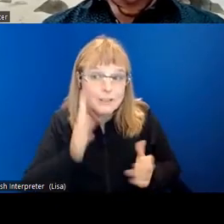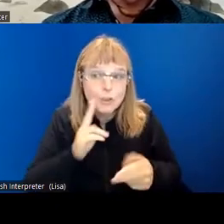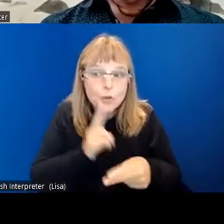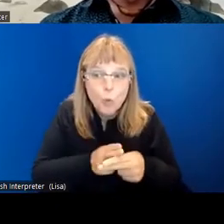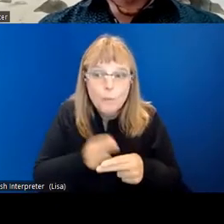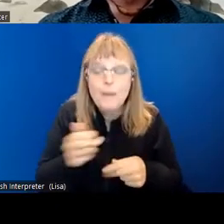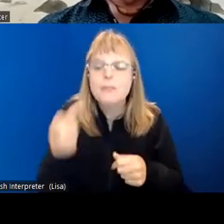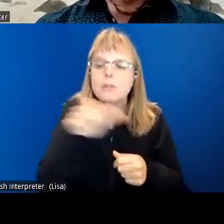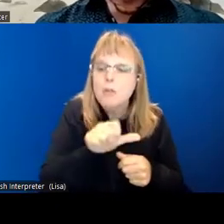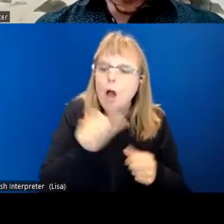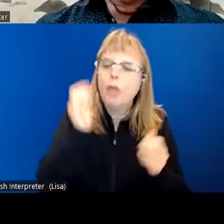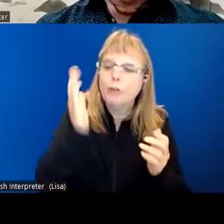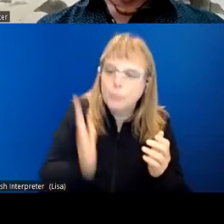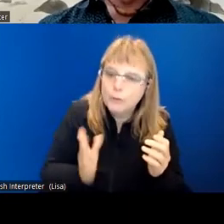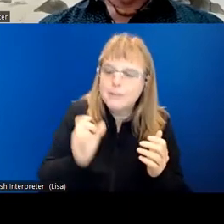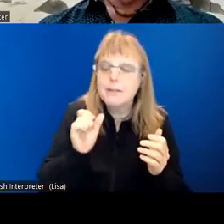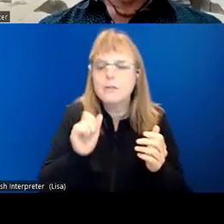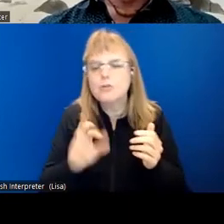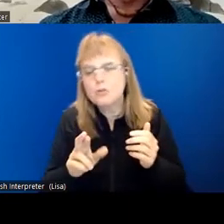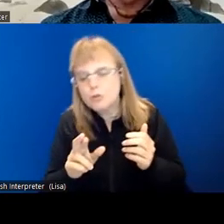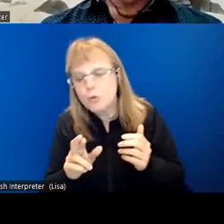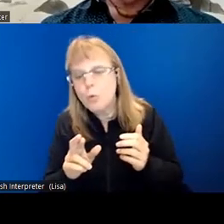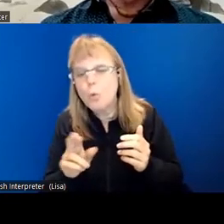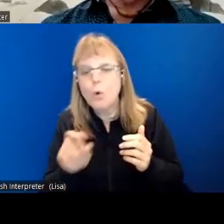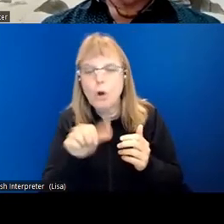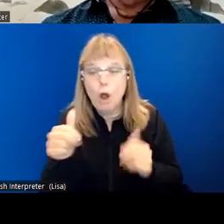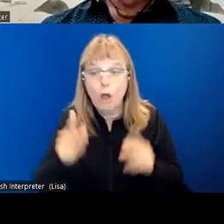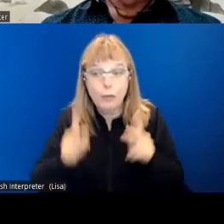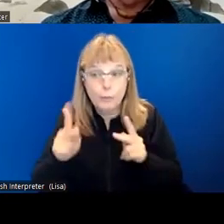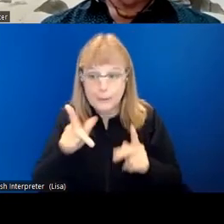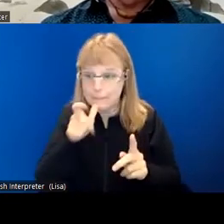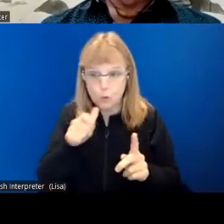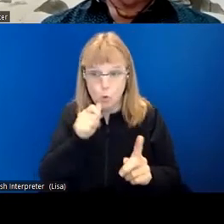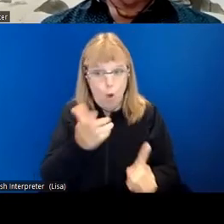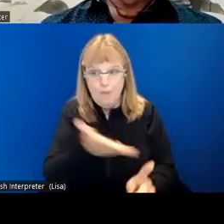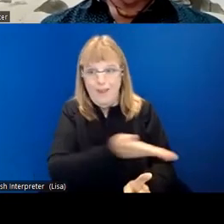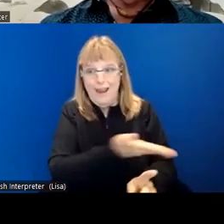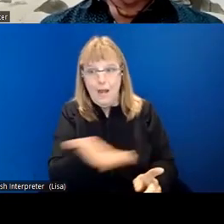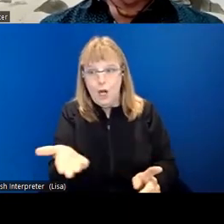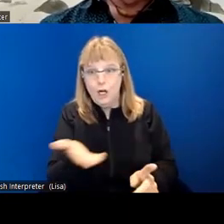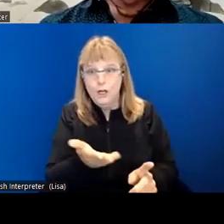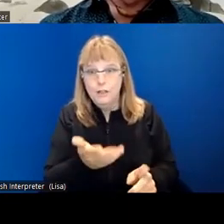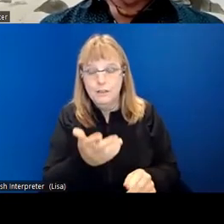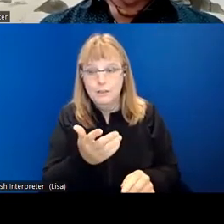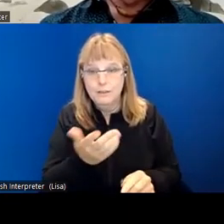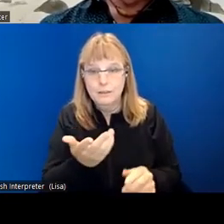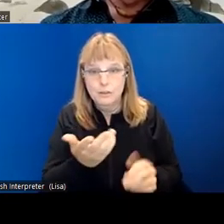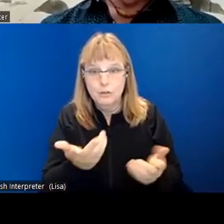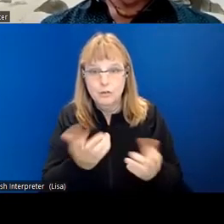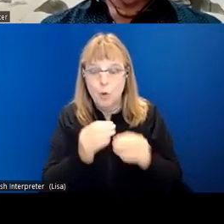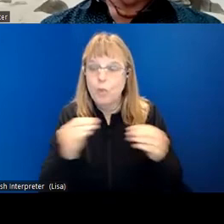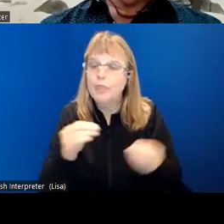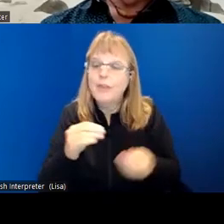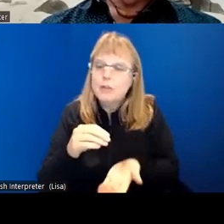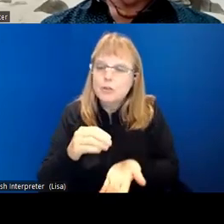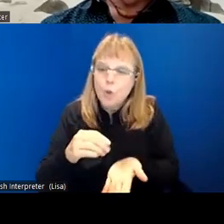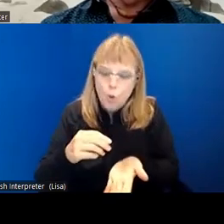or artists will mention people who are not there and so you don't have it on any of the documentation of the event,